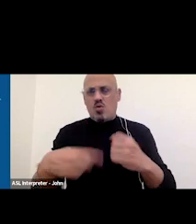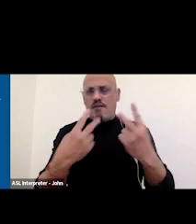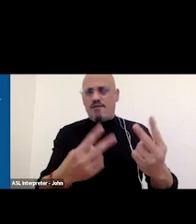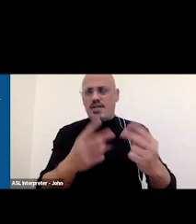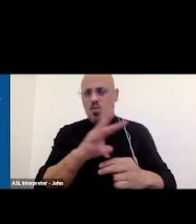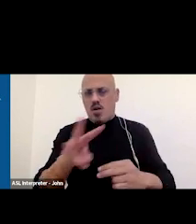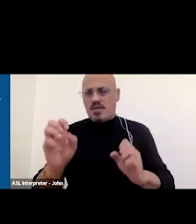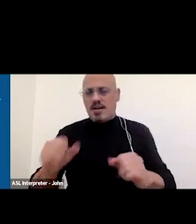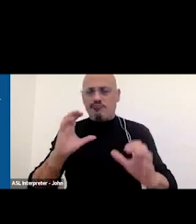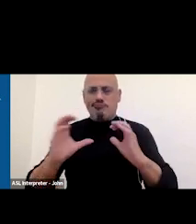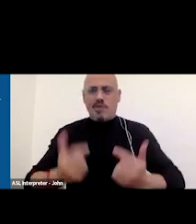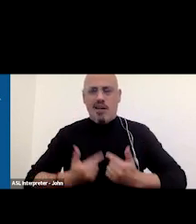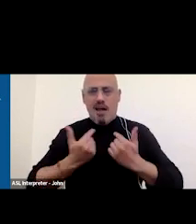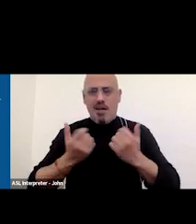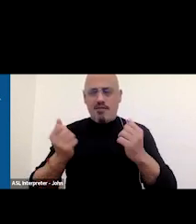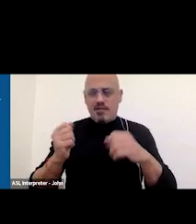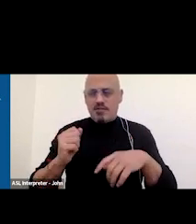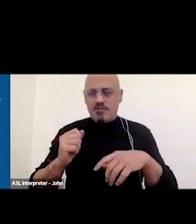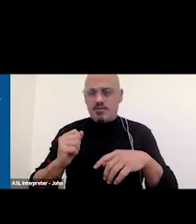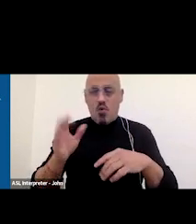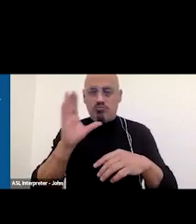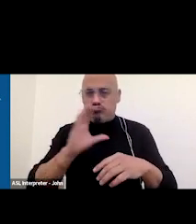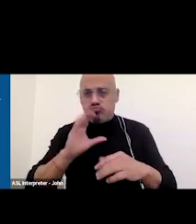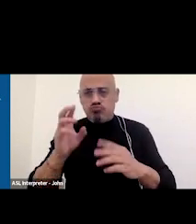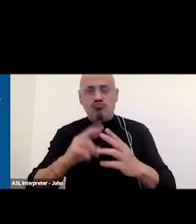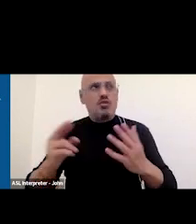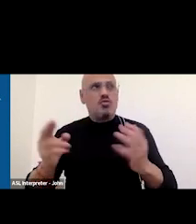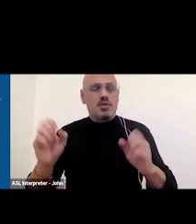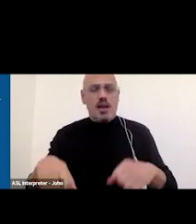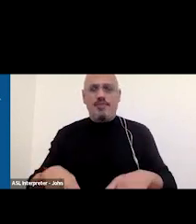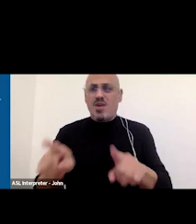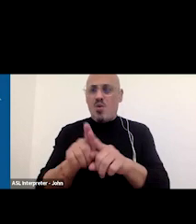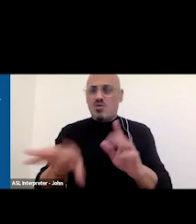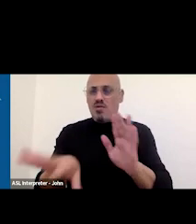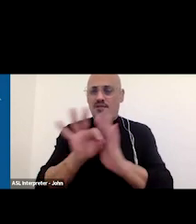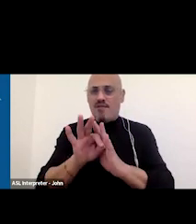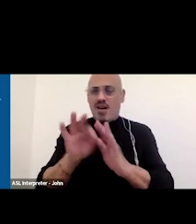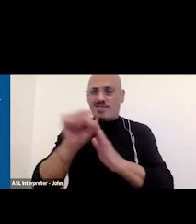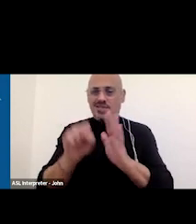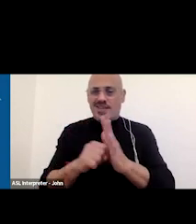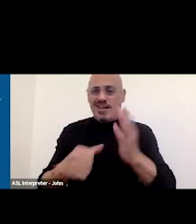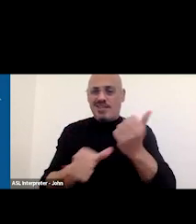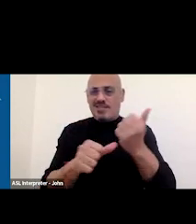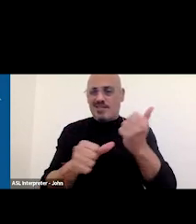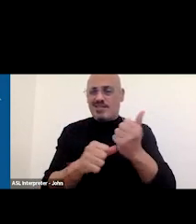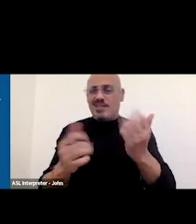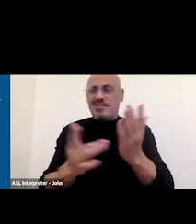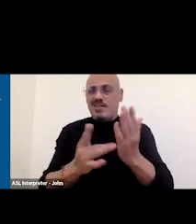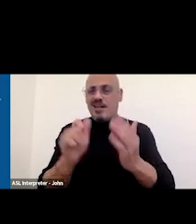to chat live or browse resources. You can also locate your State Assistance Technology Act programs